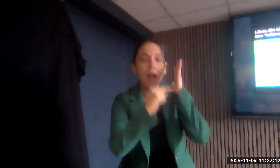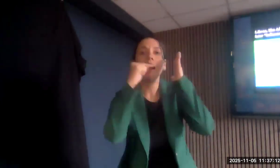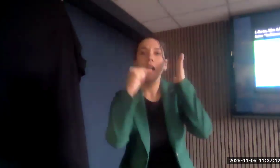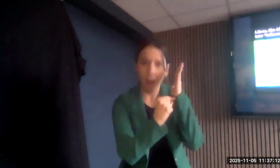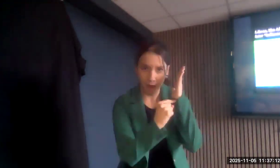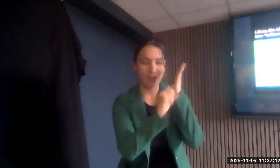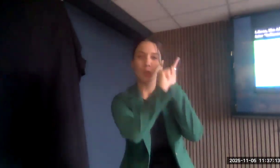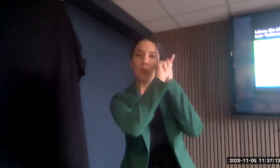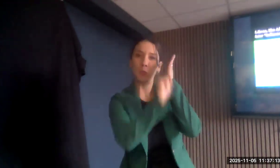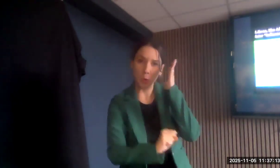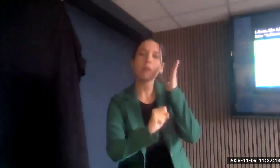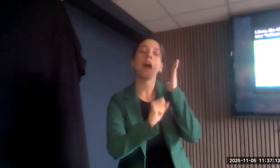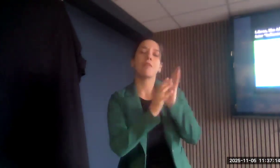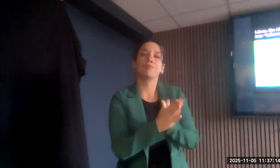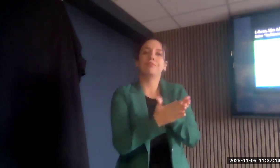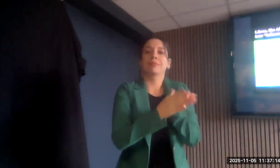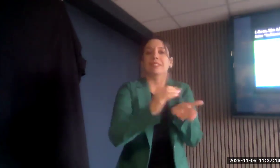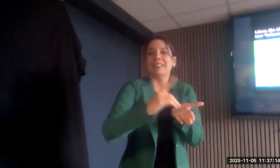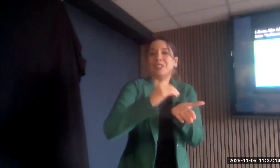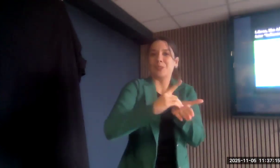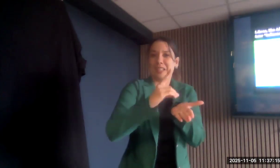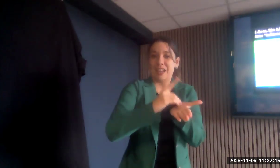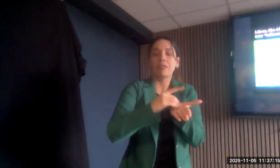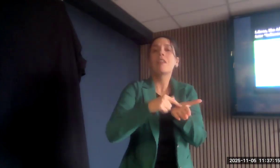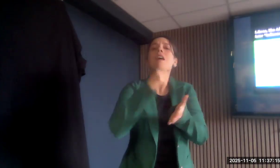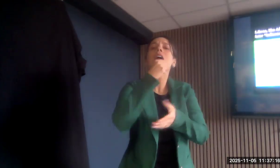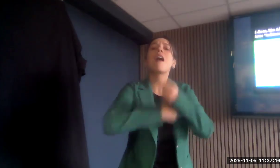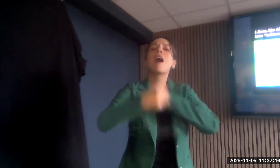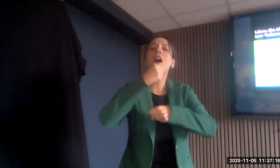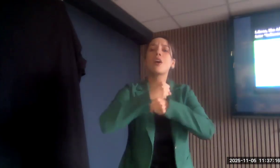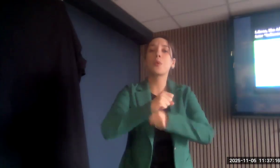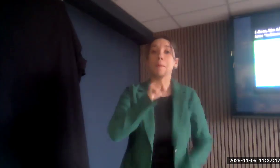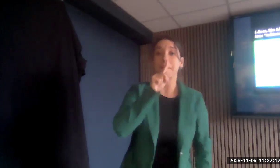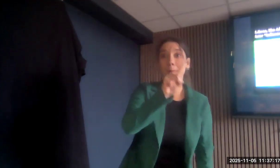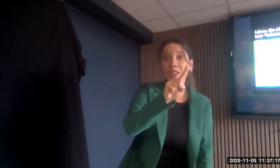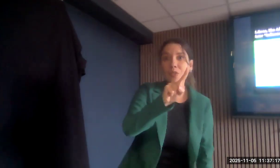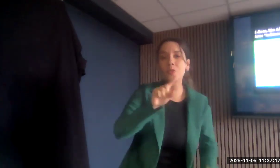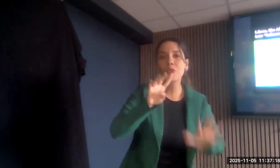for many years, traveling around Brazil, from north to south